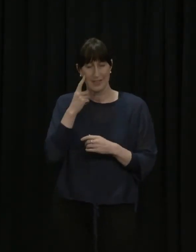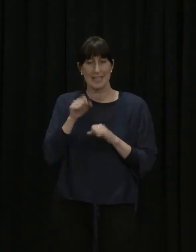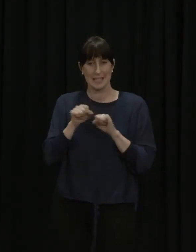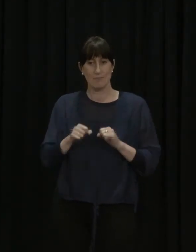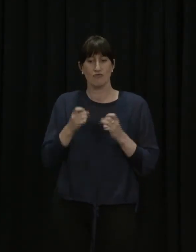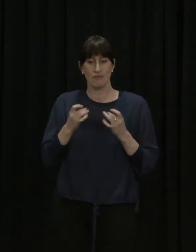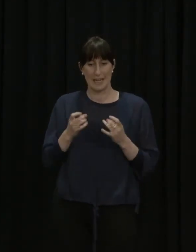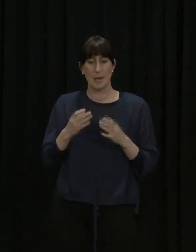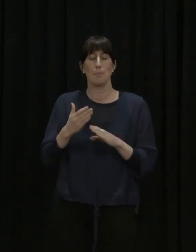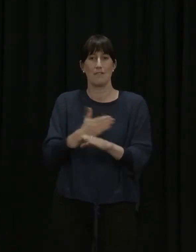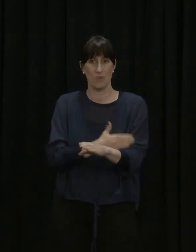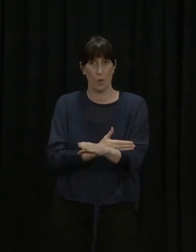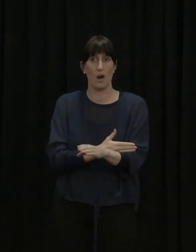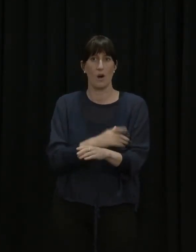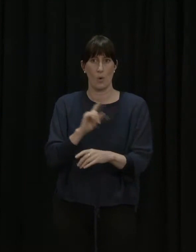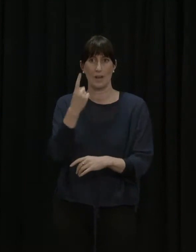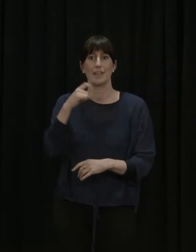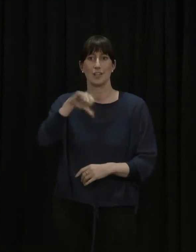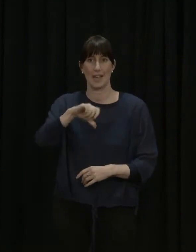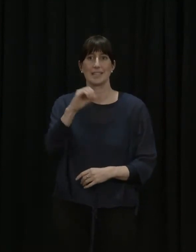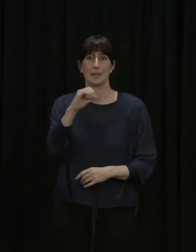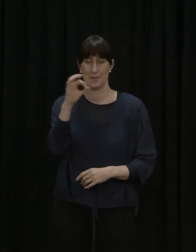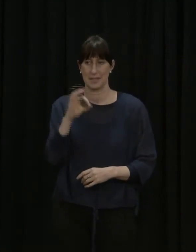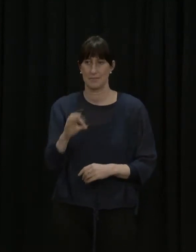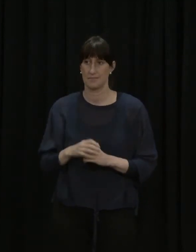amount of confidence that unless there is a sudden spike